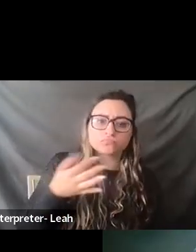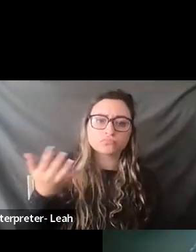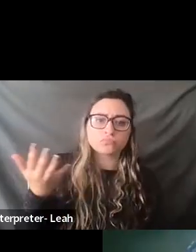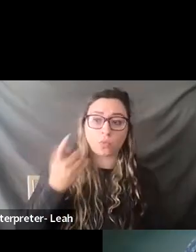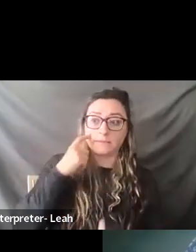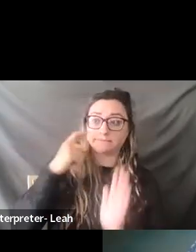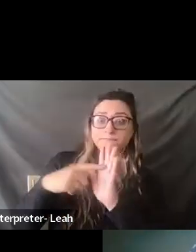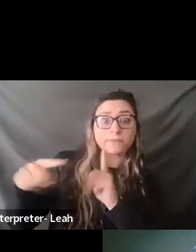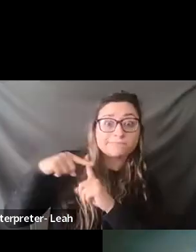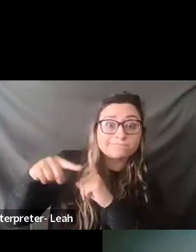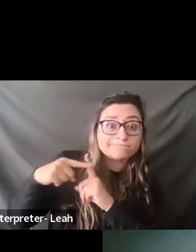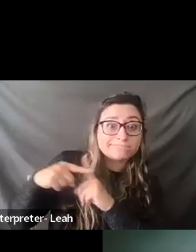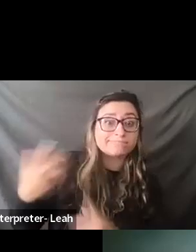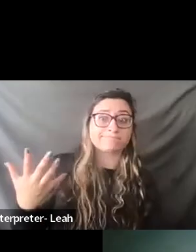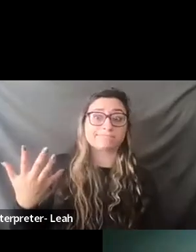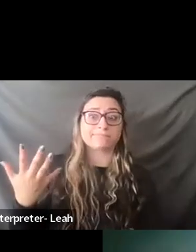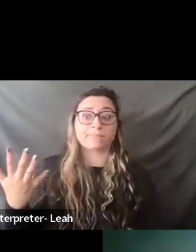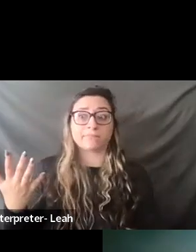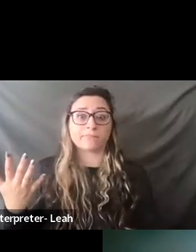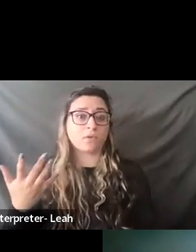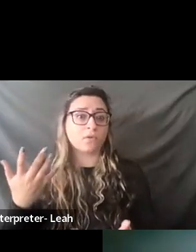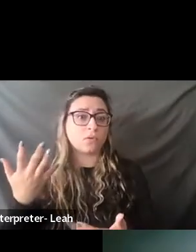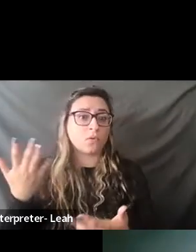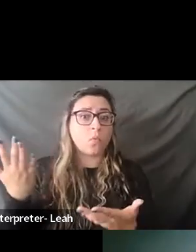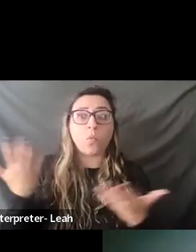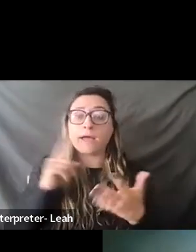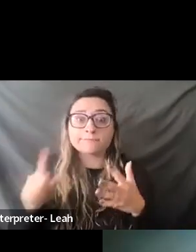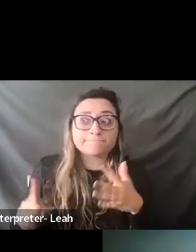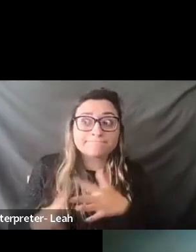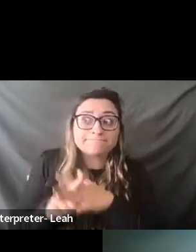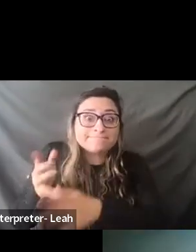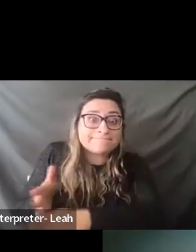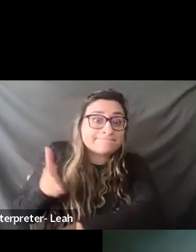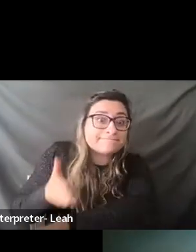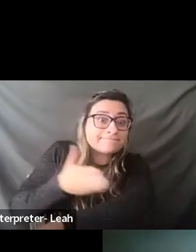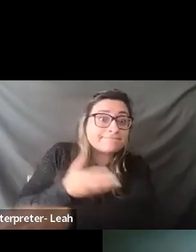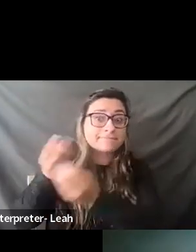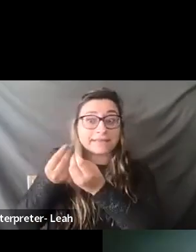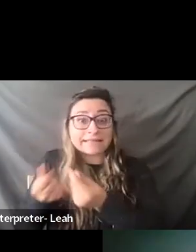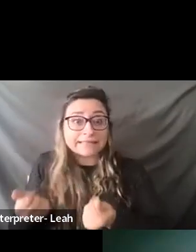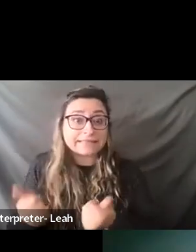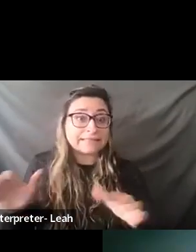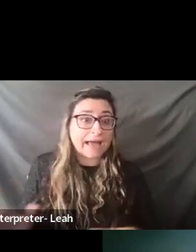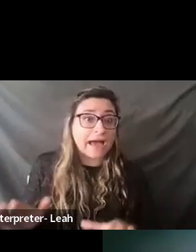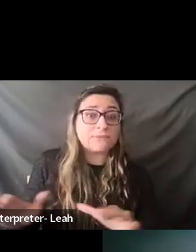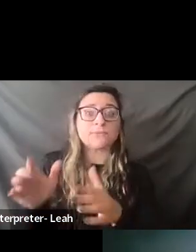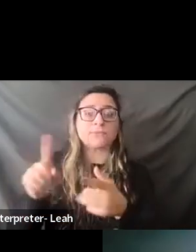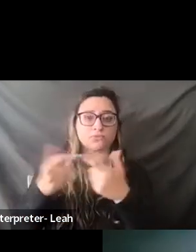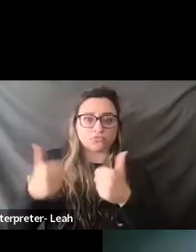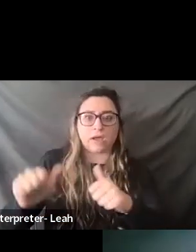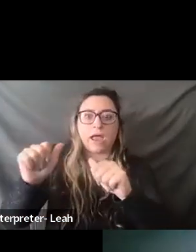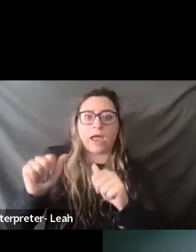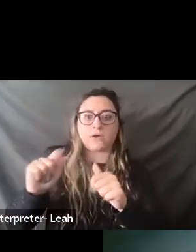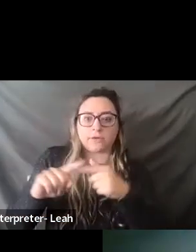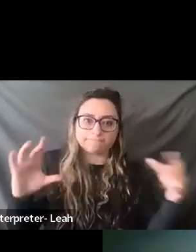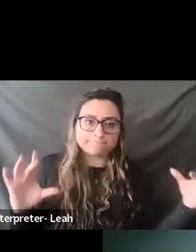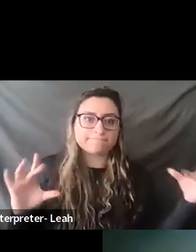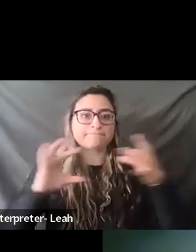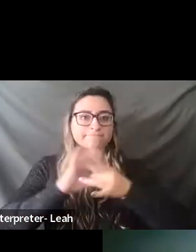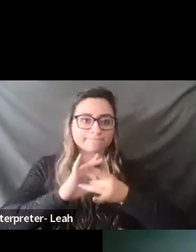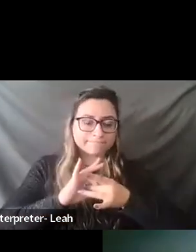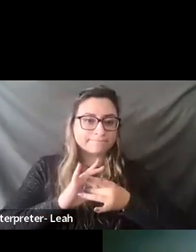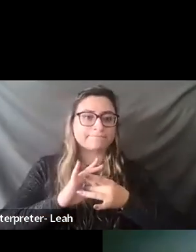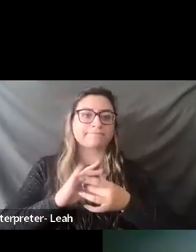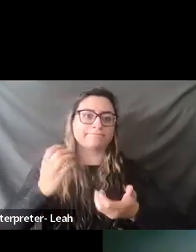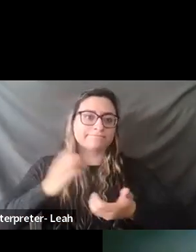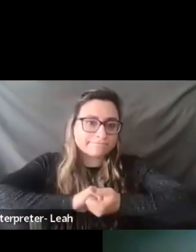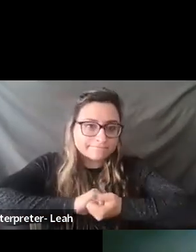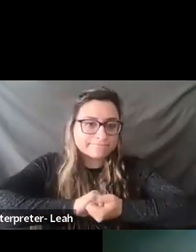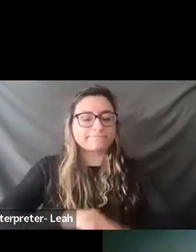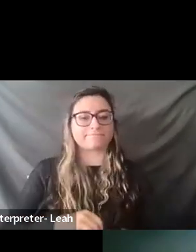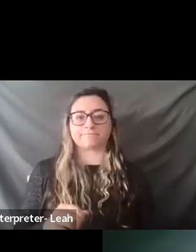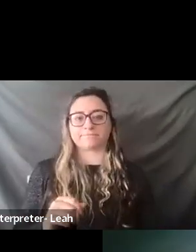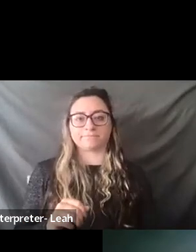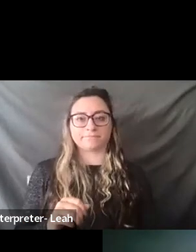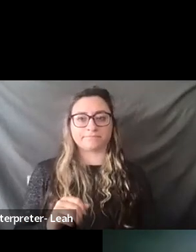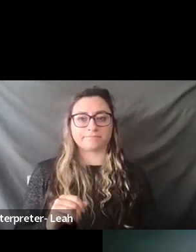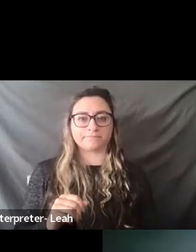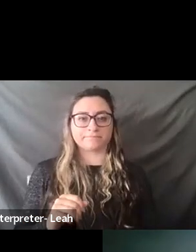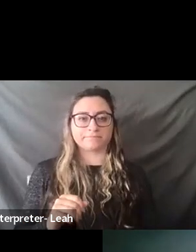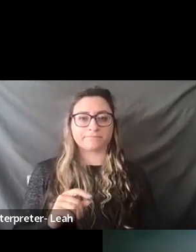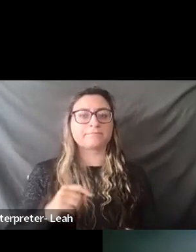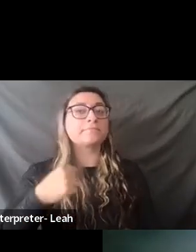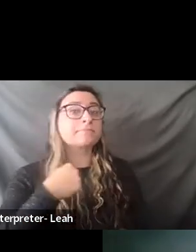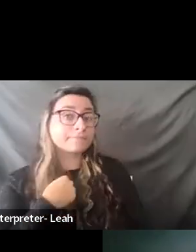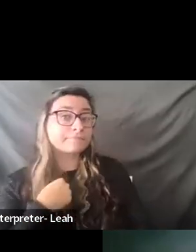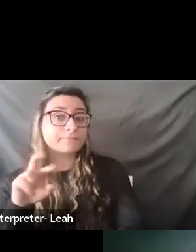These sort of -- which could be some of them certainly are long-standing gaps in our public health and disaster-related services and programs that are impacting people with disabilities.